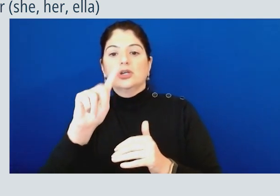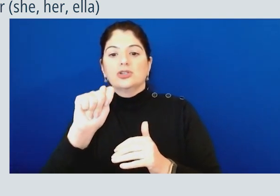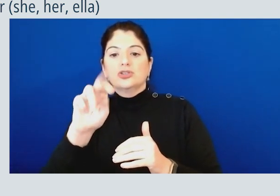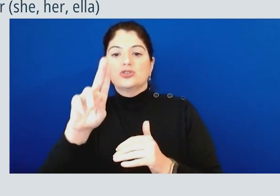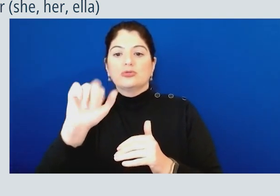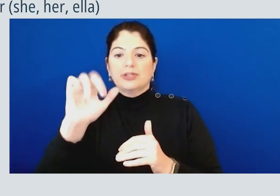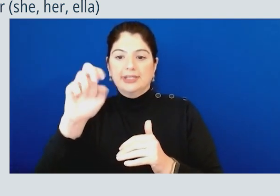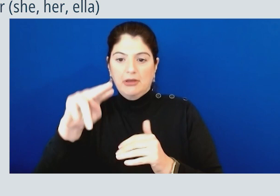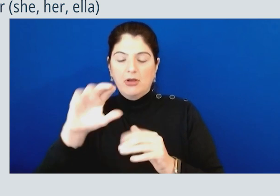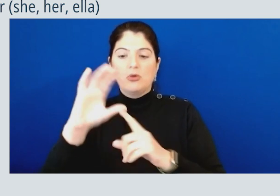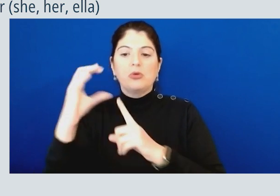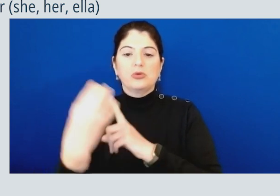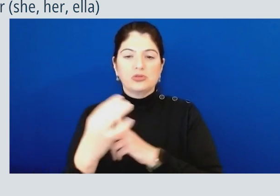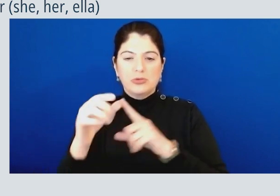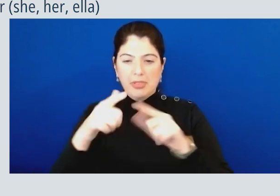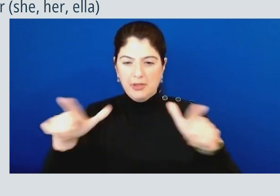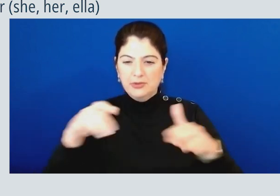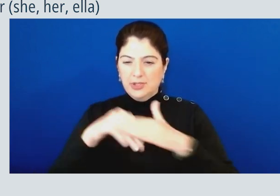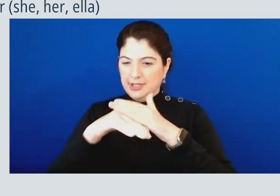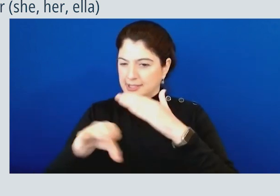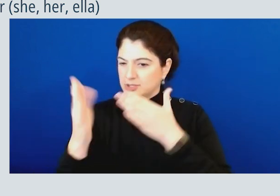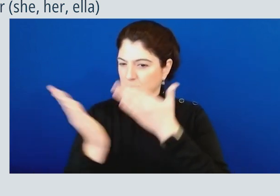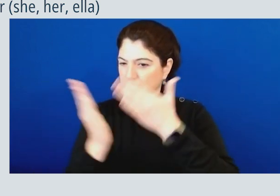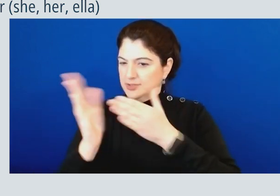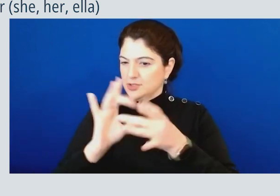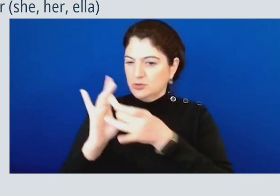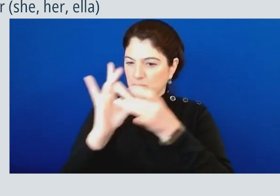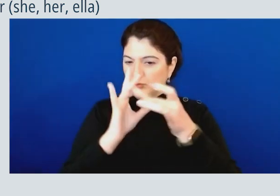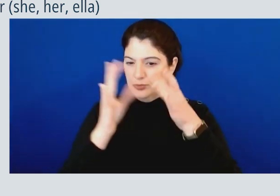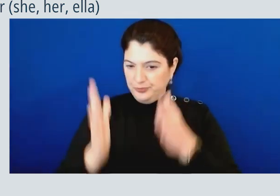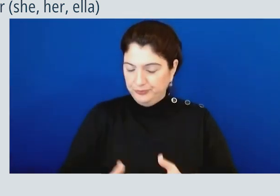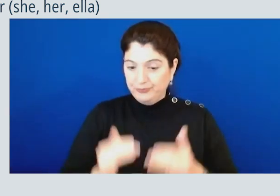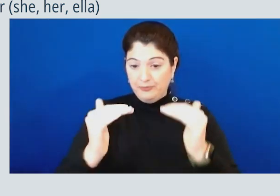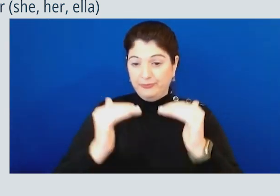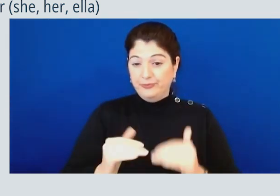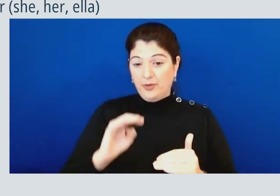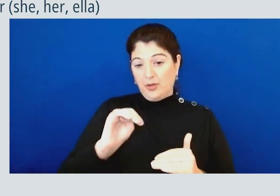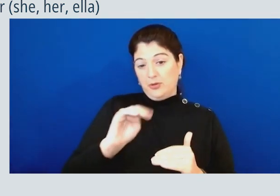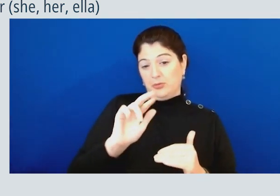the Office of Language Access Team, there are so many more colleagues behind the language services being provided